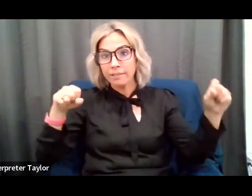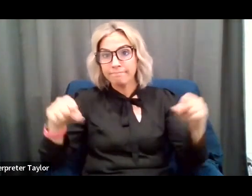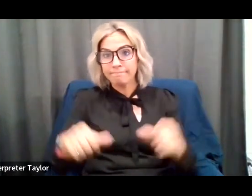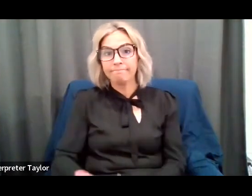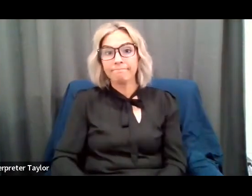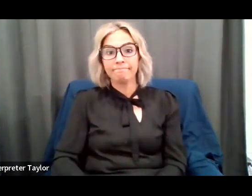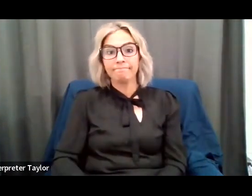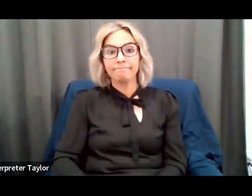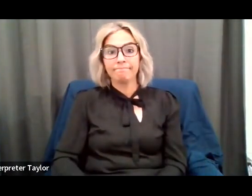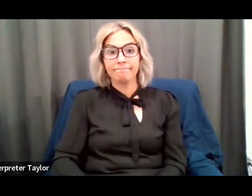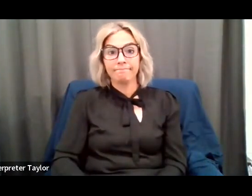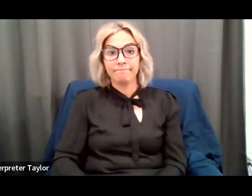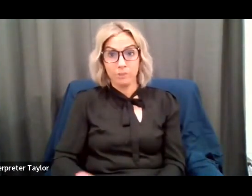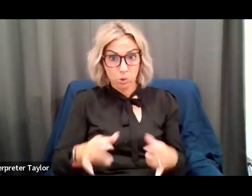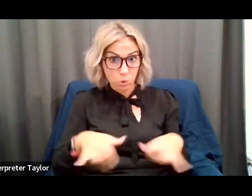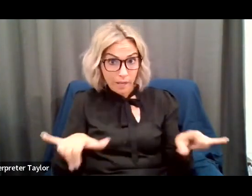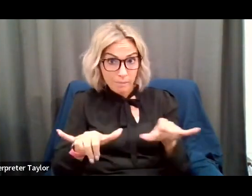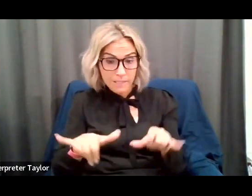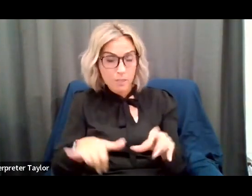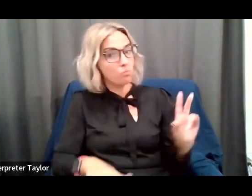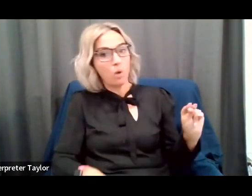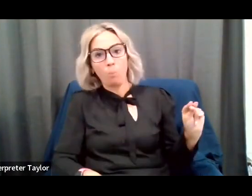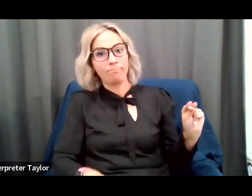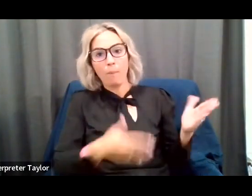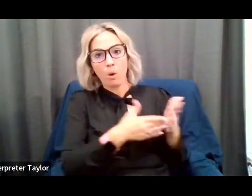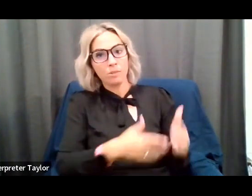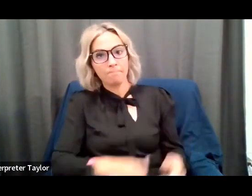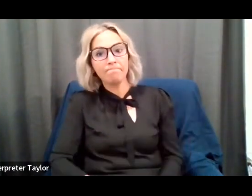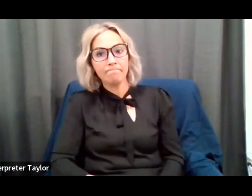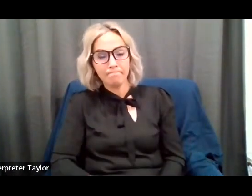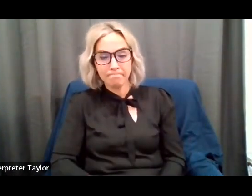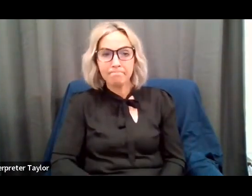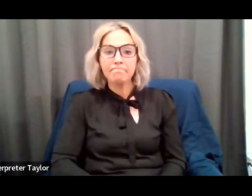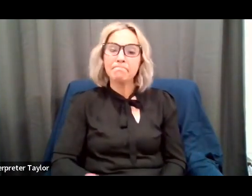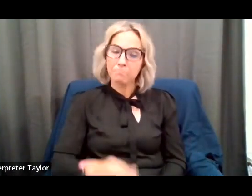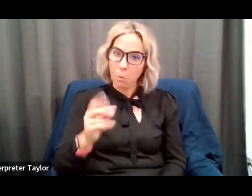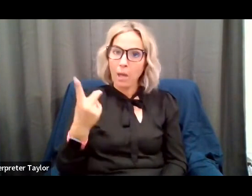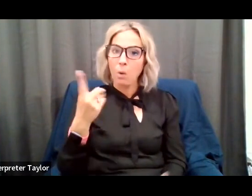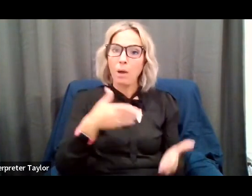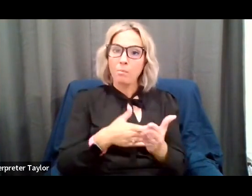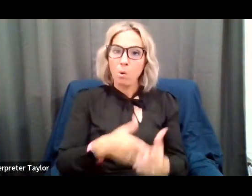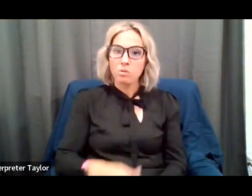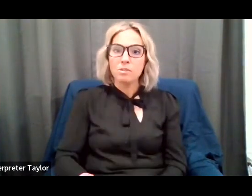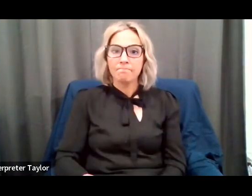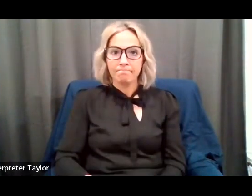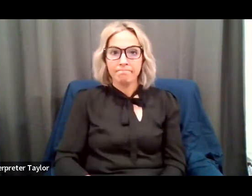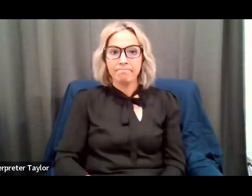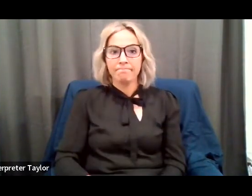Is that unanimous? [No.] Okay.